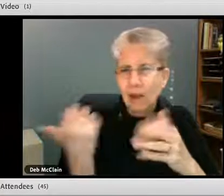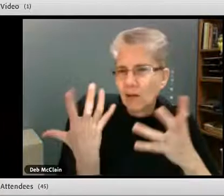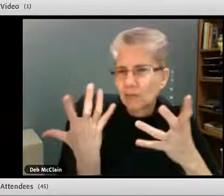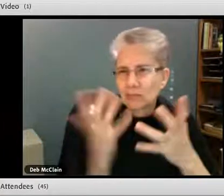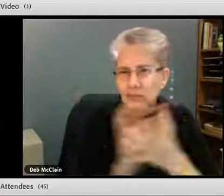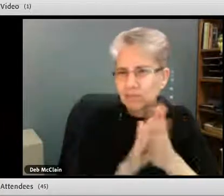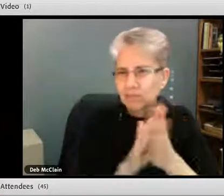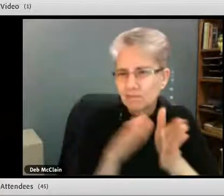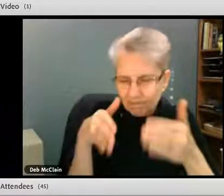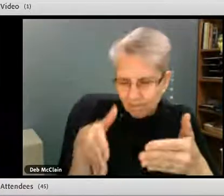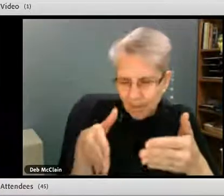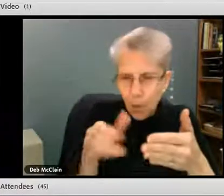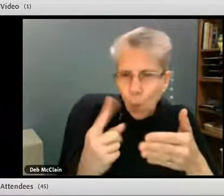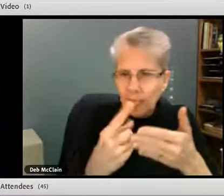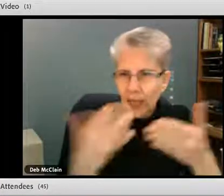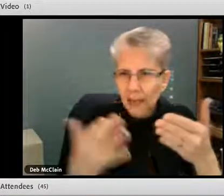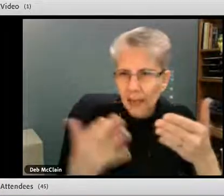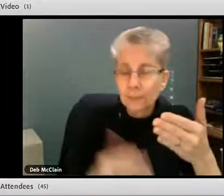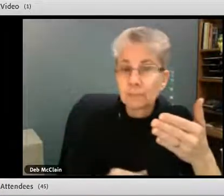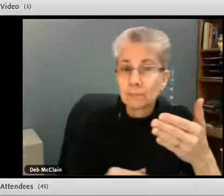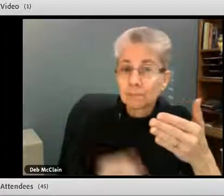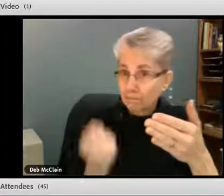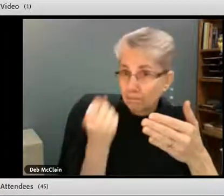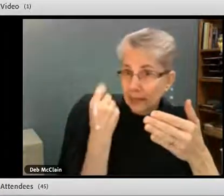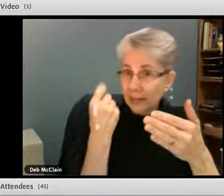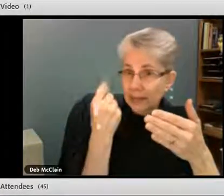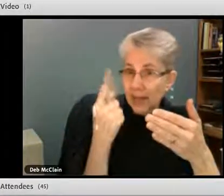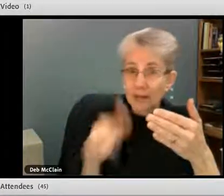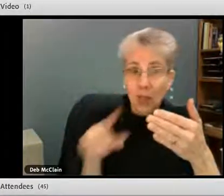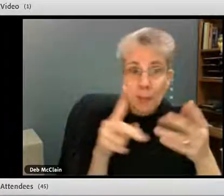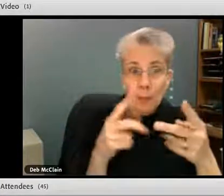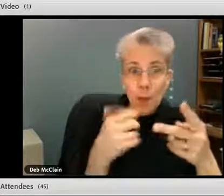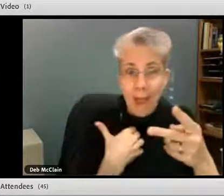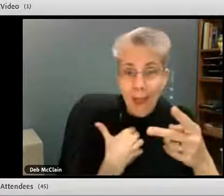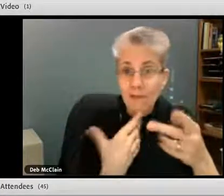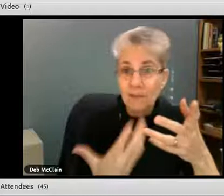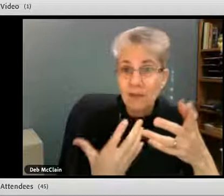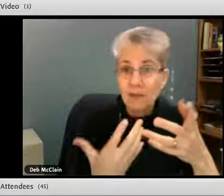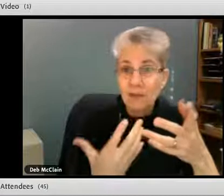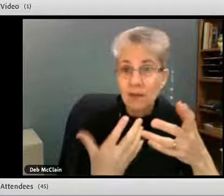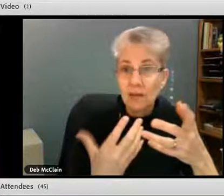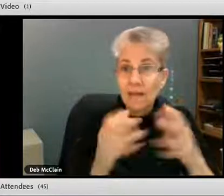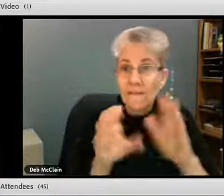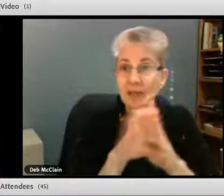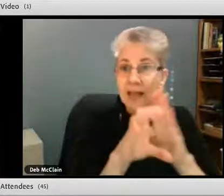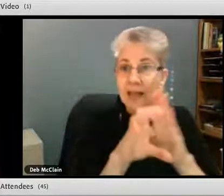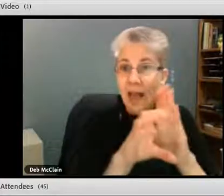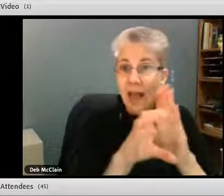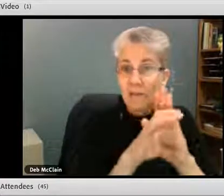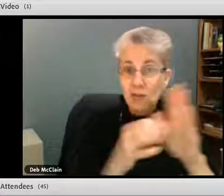Does that make sense? Does anybody else -- Any good photographers have any tips that you would want to pass off to a newbie?